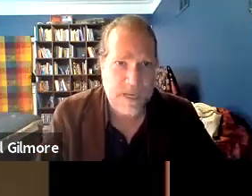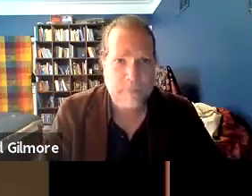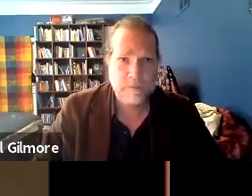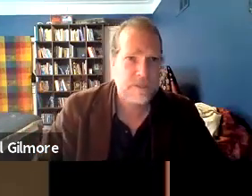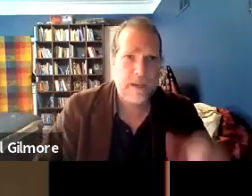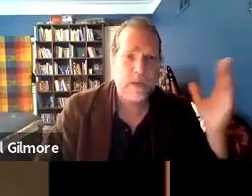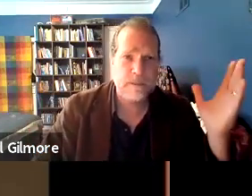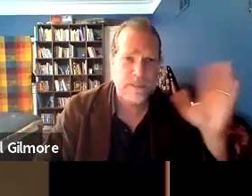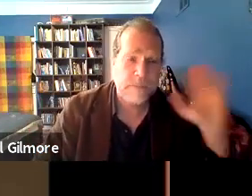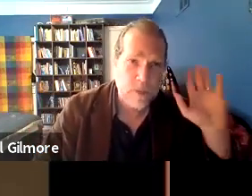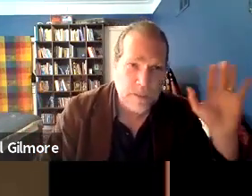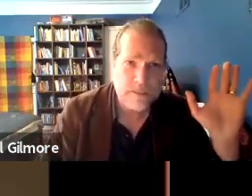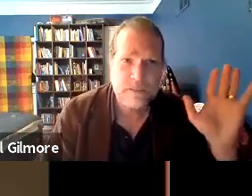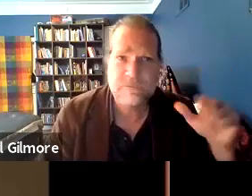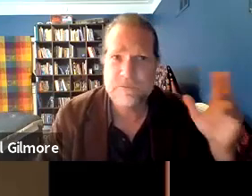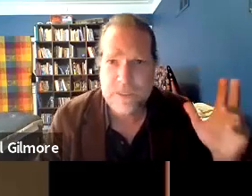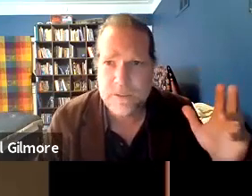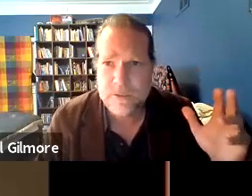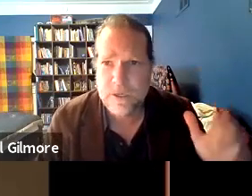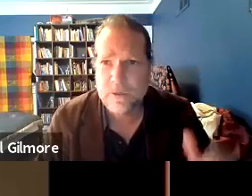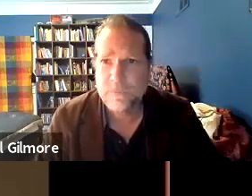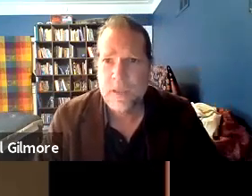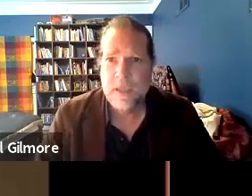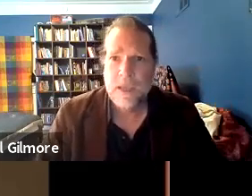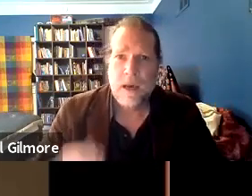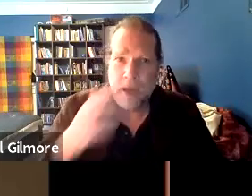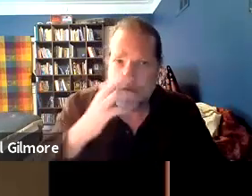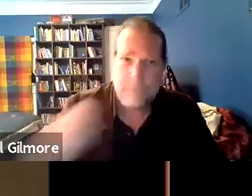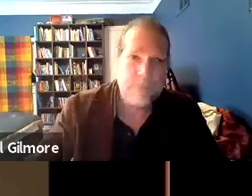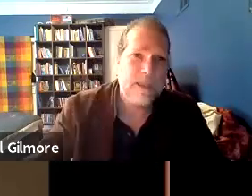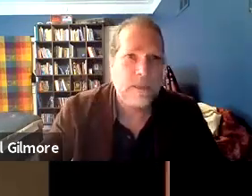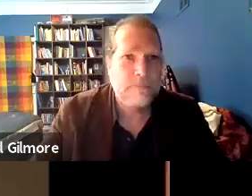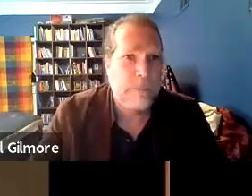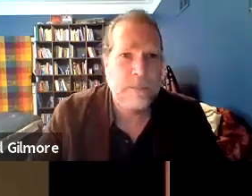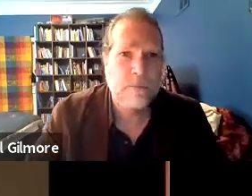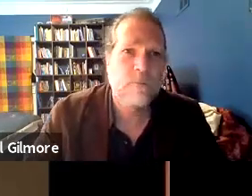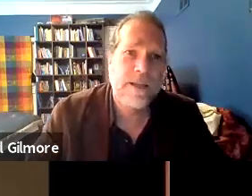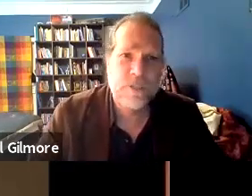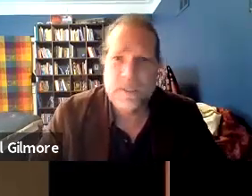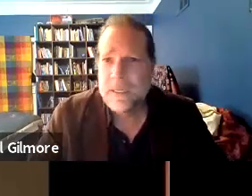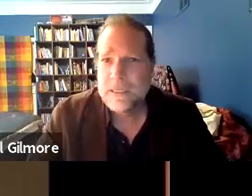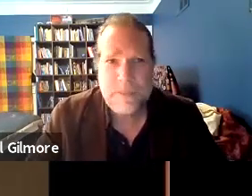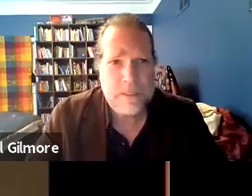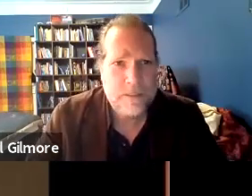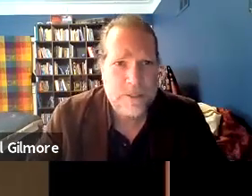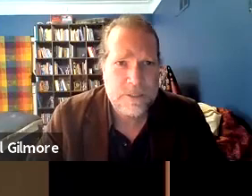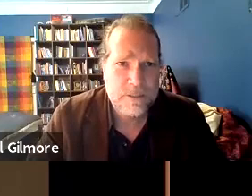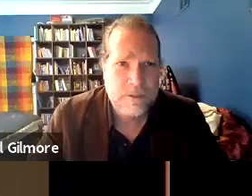Sam, Sam, honey, Samuel Huntington 15 years ago. I mean, well, actually, let me just